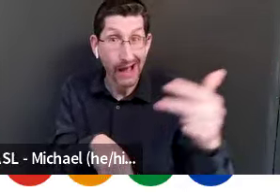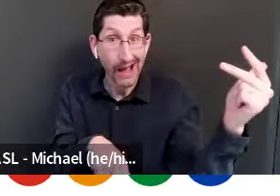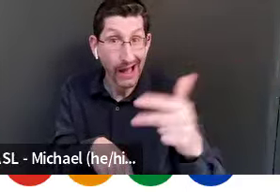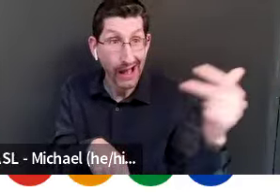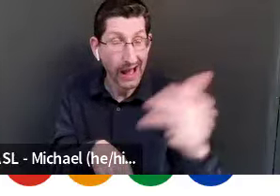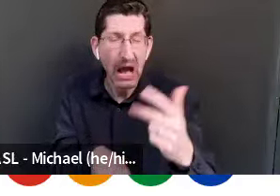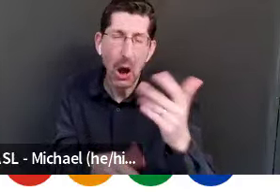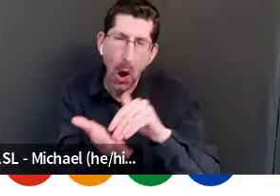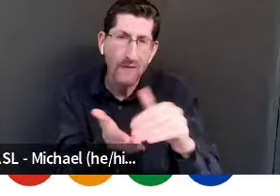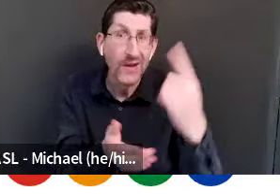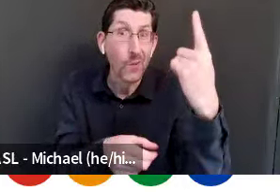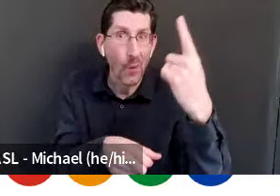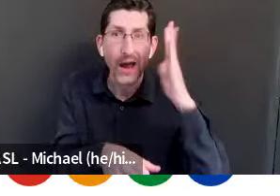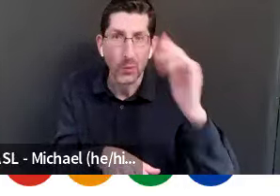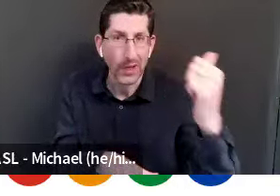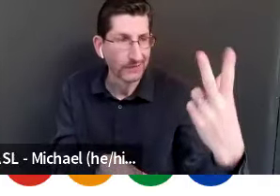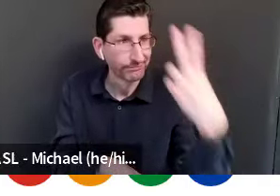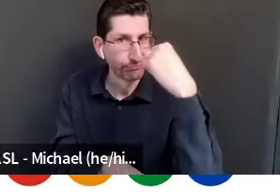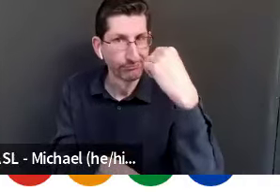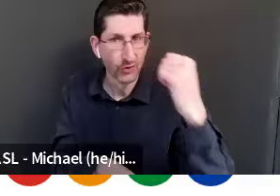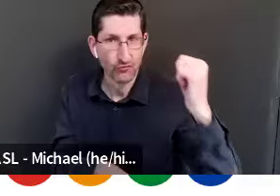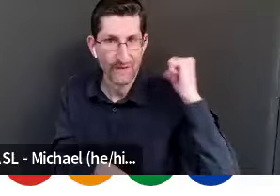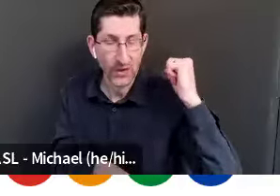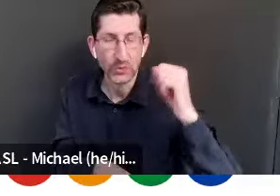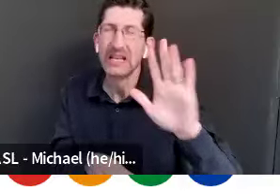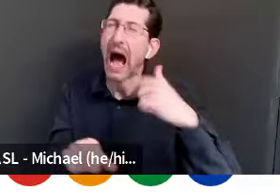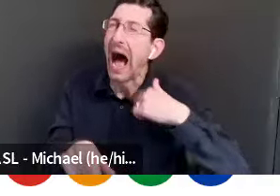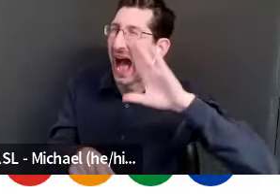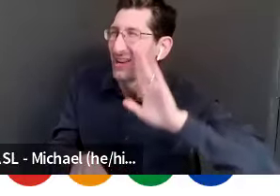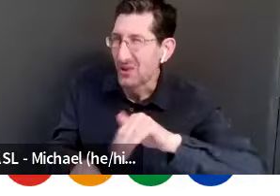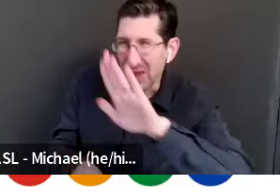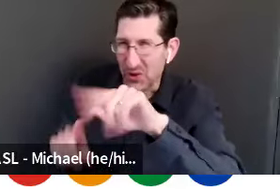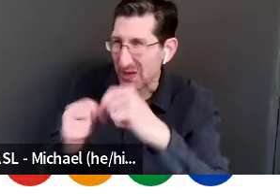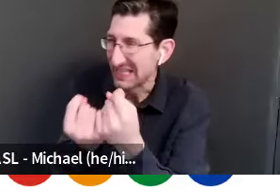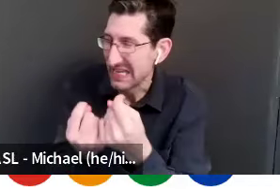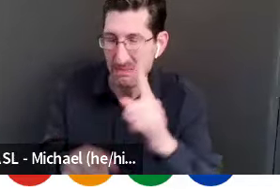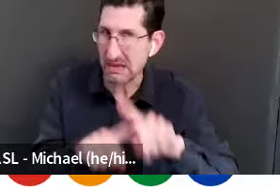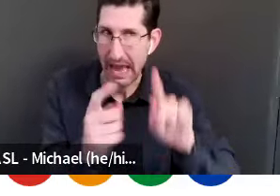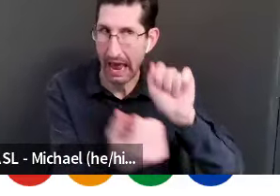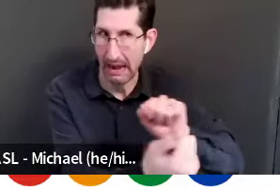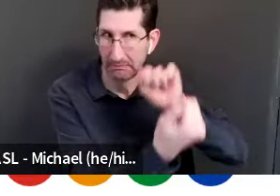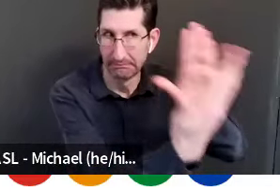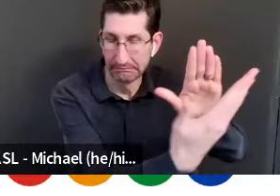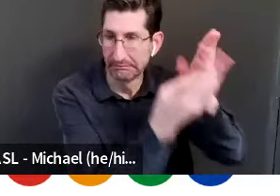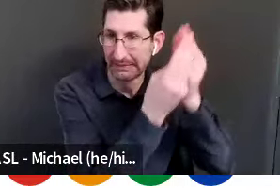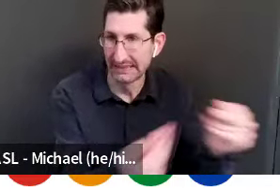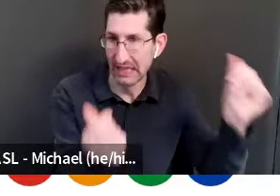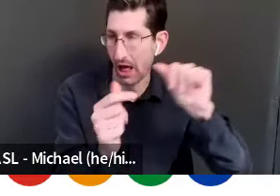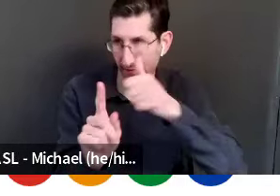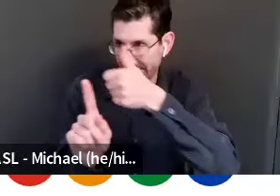RIDE REQUESTS I'M TYPICALLY ABANDONED ON THE SIDE OF THE STREET. AND HAVE TO REQUEST ANOTHER RIDE. OBVIOUSLY, THIS IS NOT SOMETHING